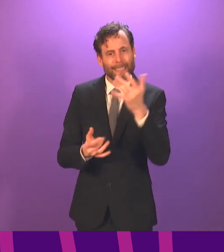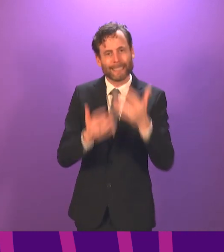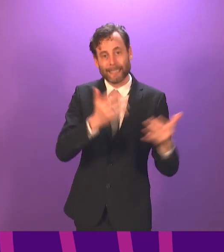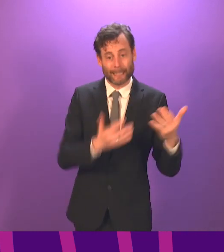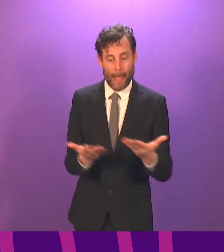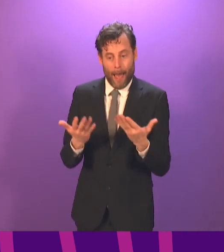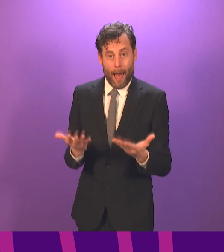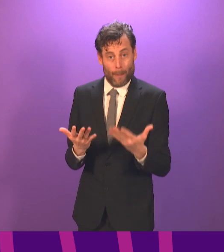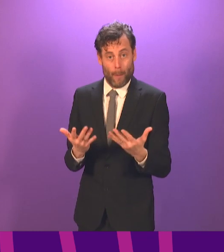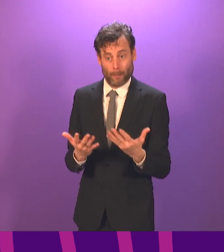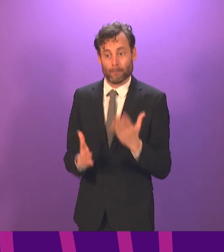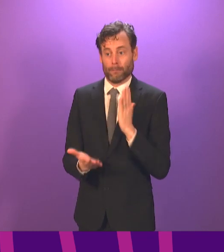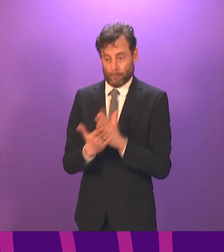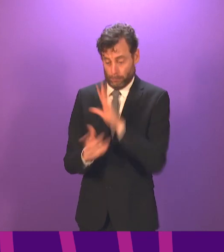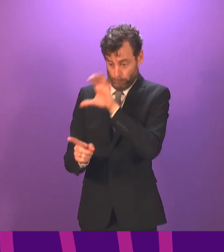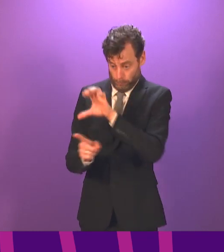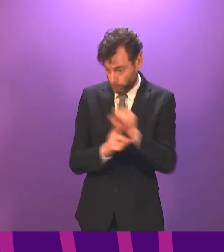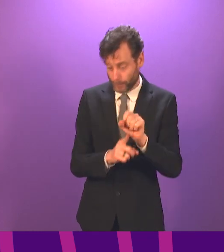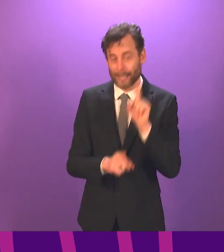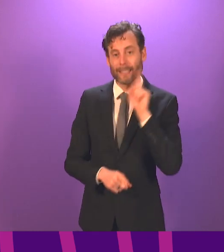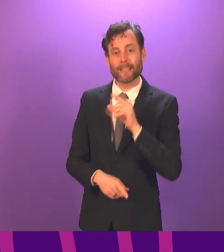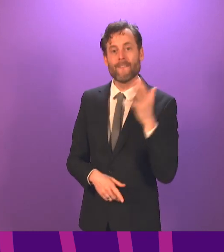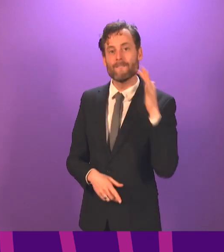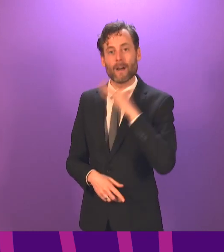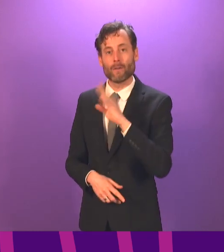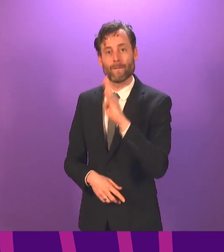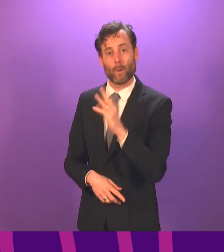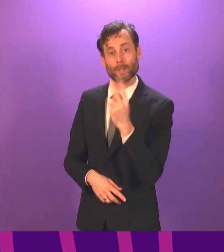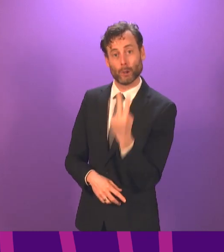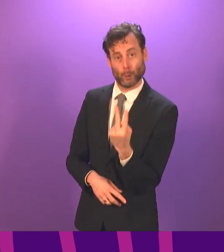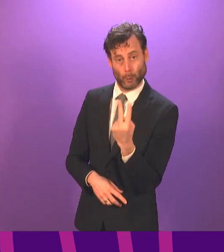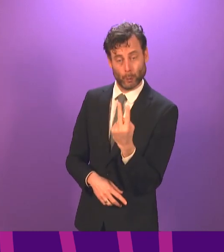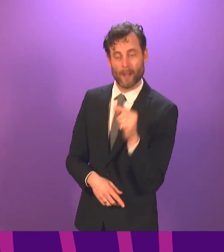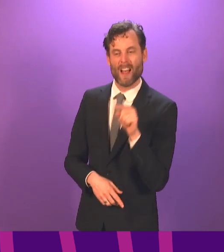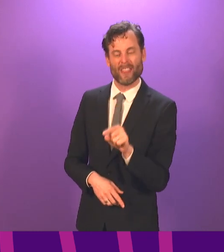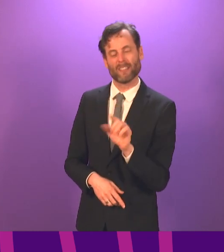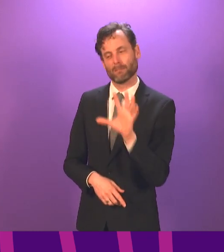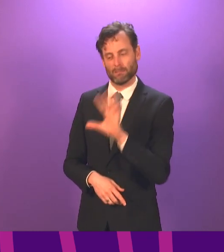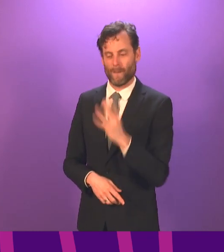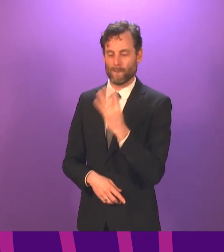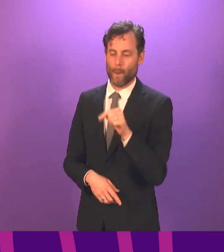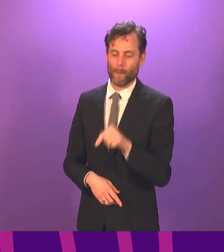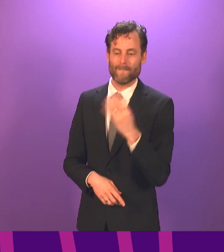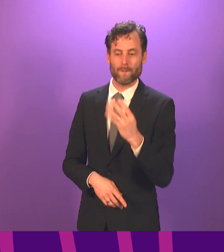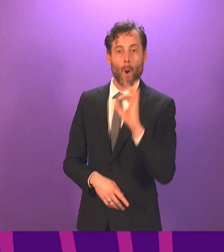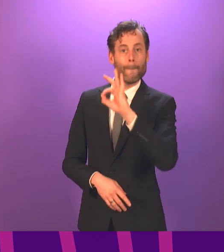of positive cases that were reported yesterday was 542, which was 4.4 per cent of the tests